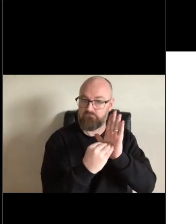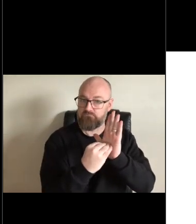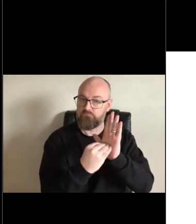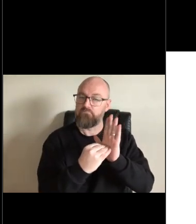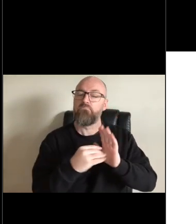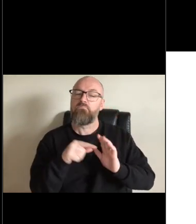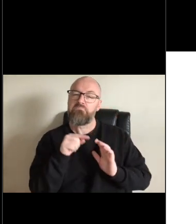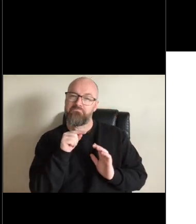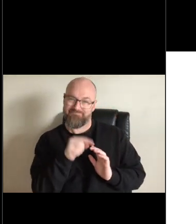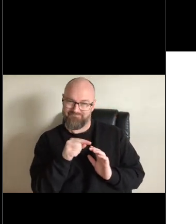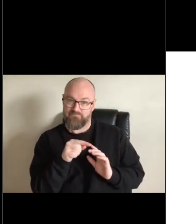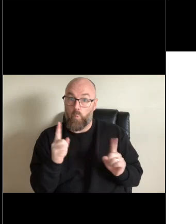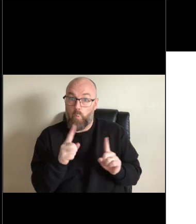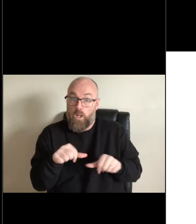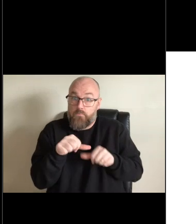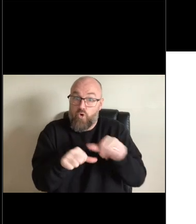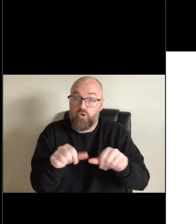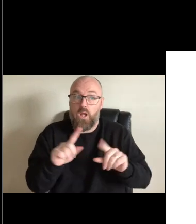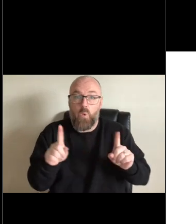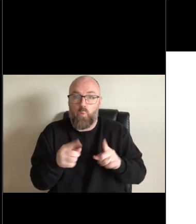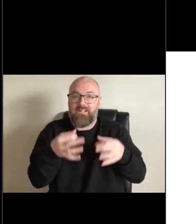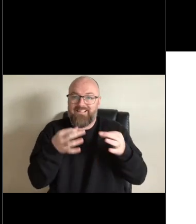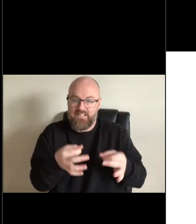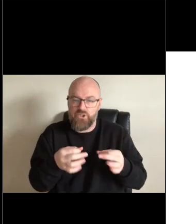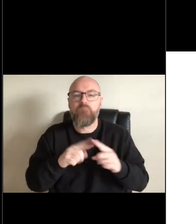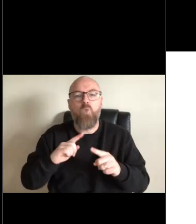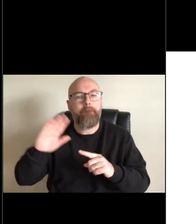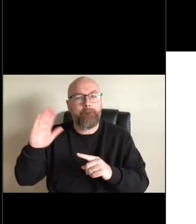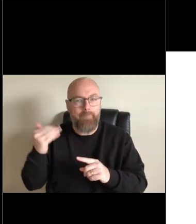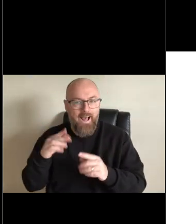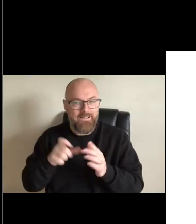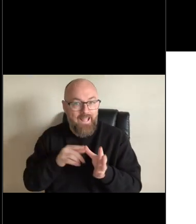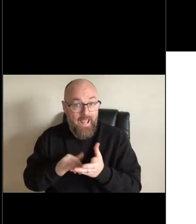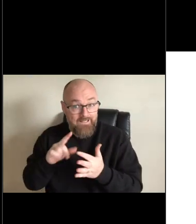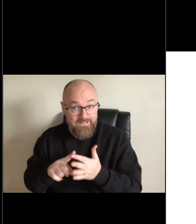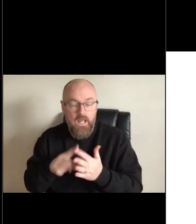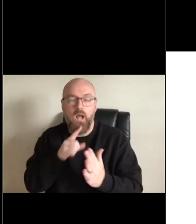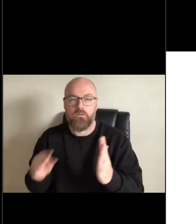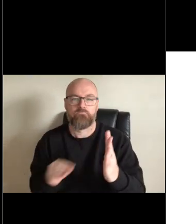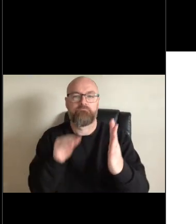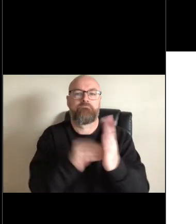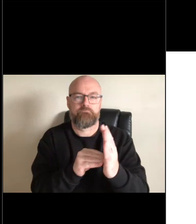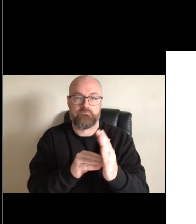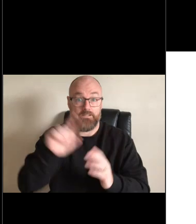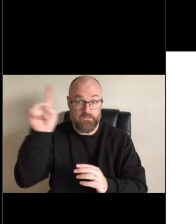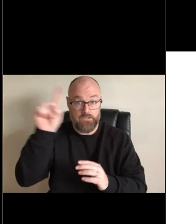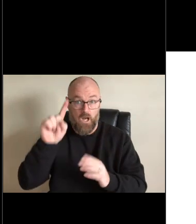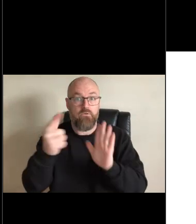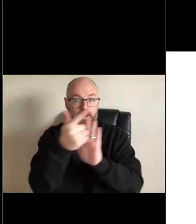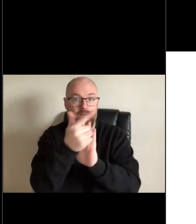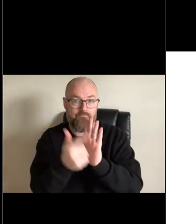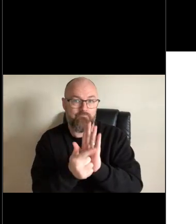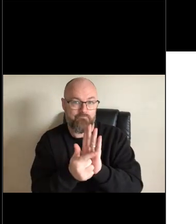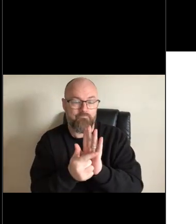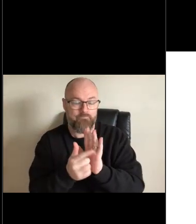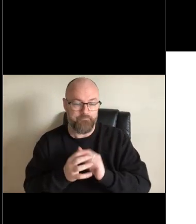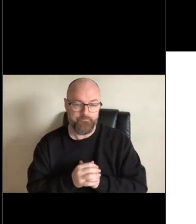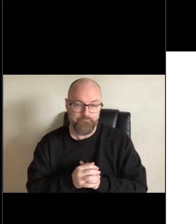that was set out in that case into the current legislation so the legislation basically says